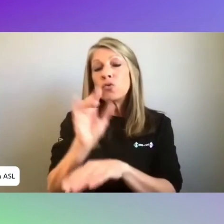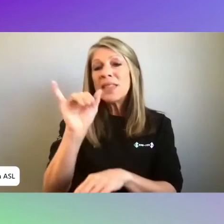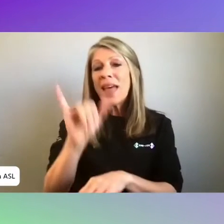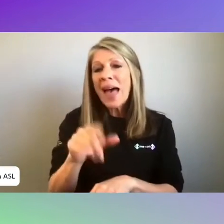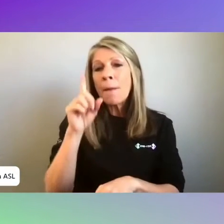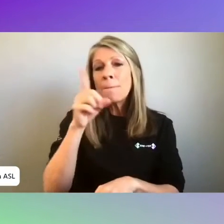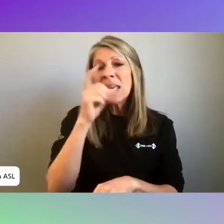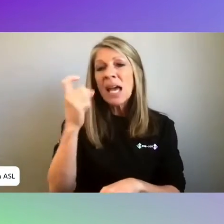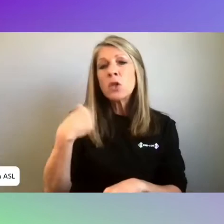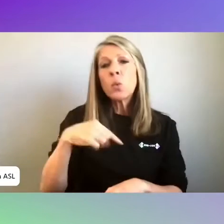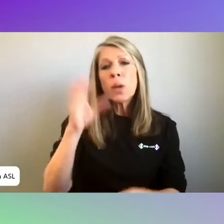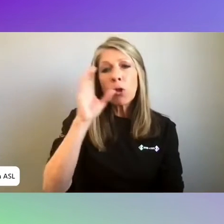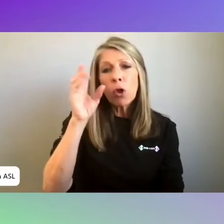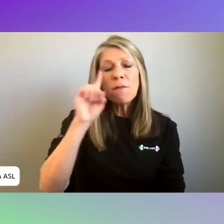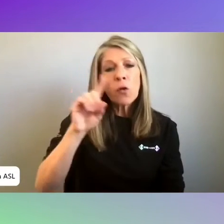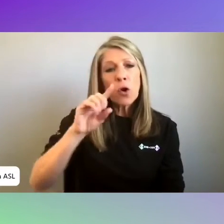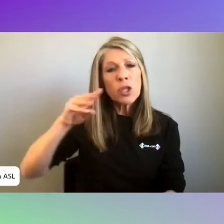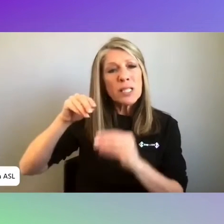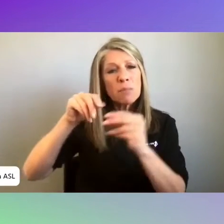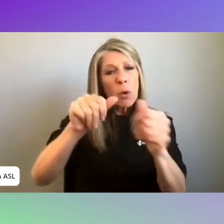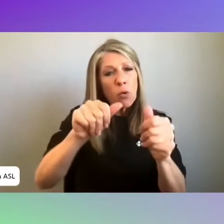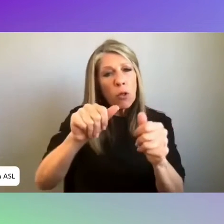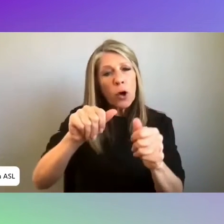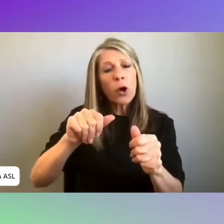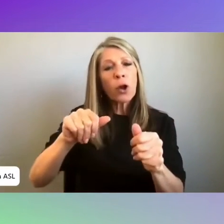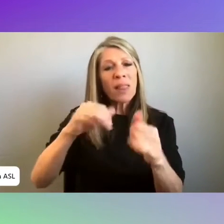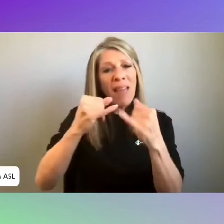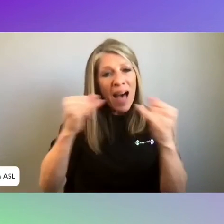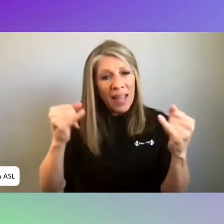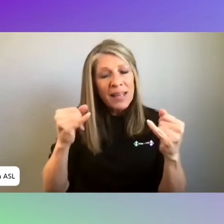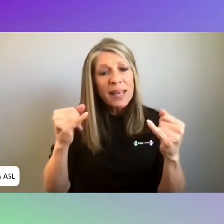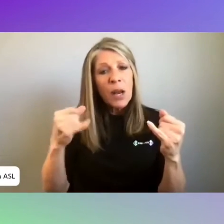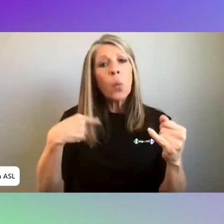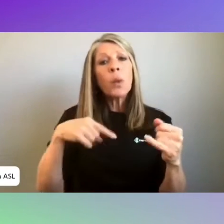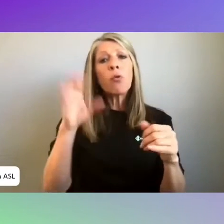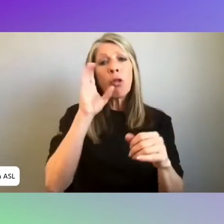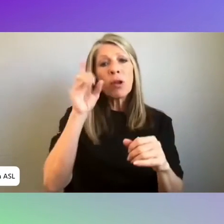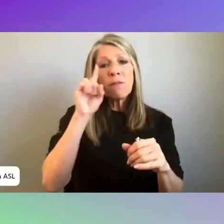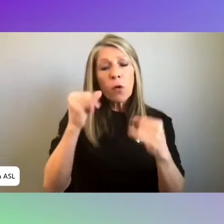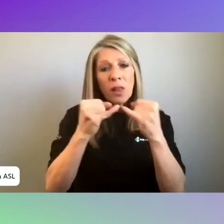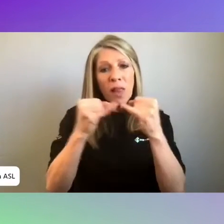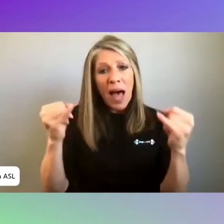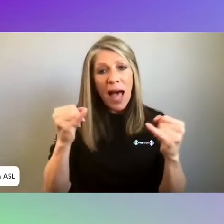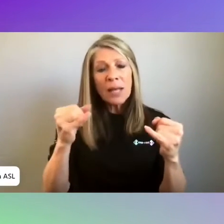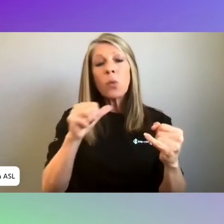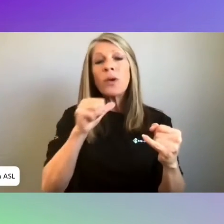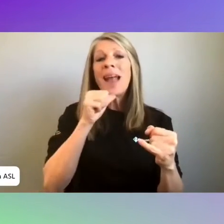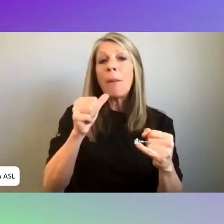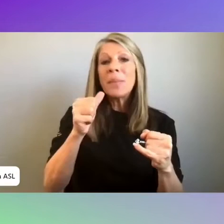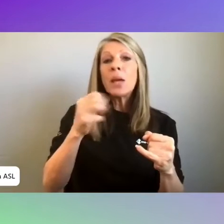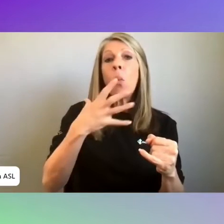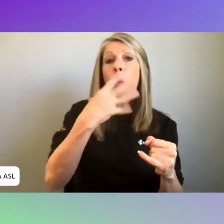and delta embossers at the library. We did not end up going with graphics embossing in this case, because in this